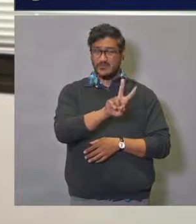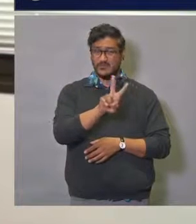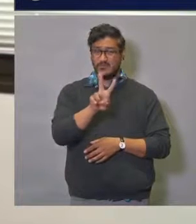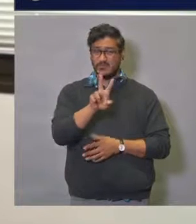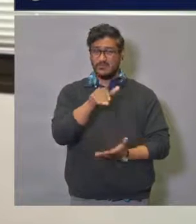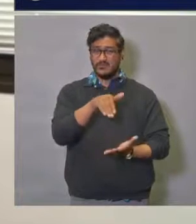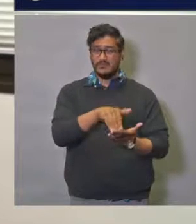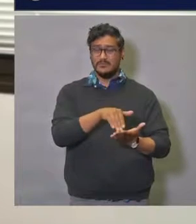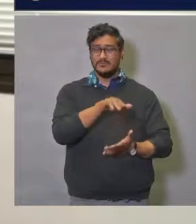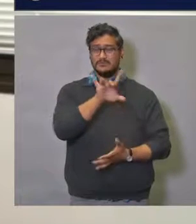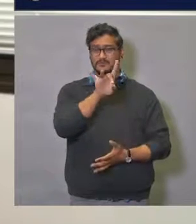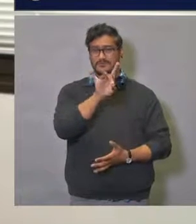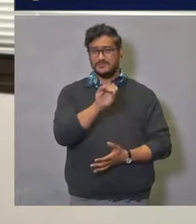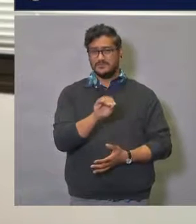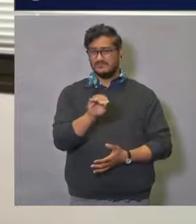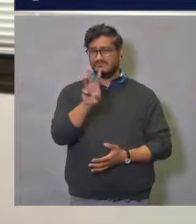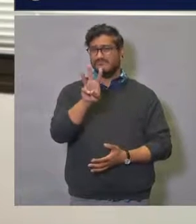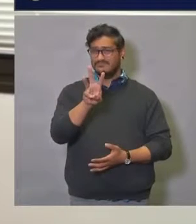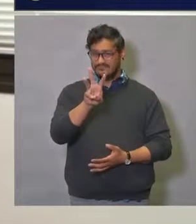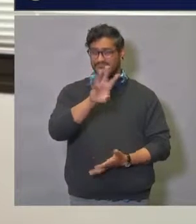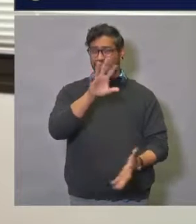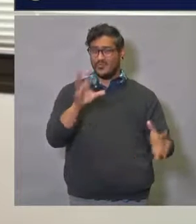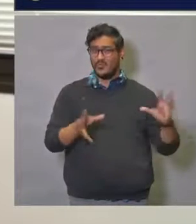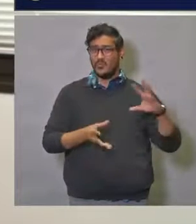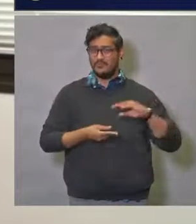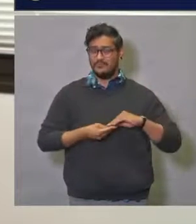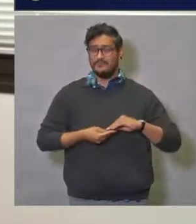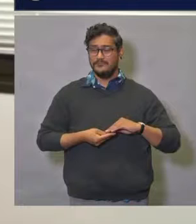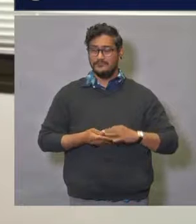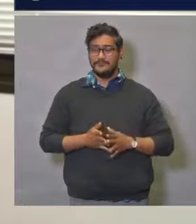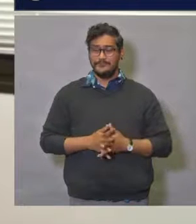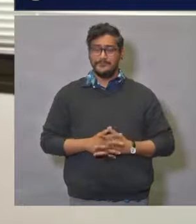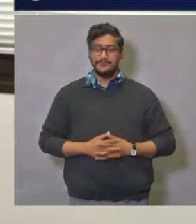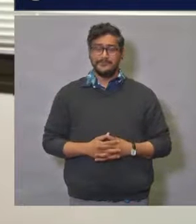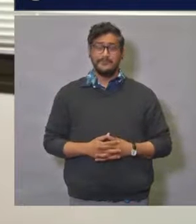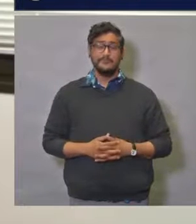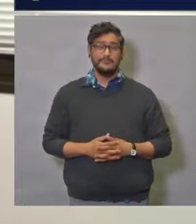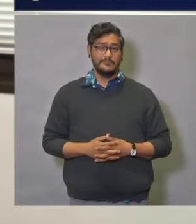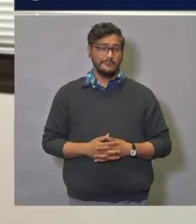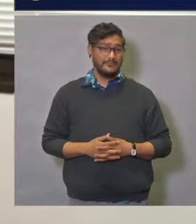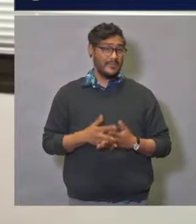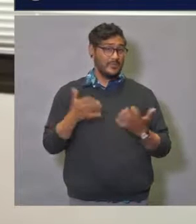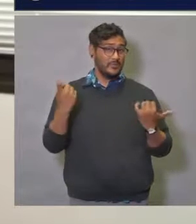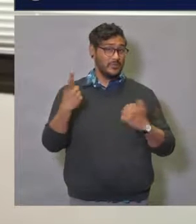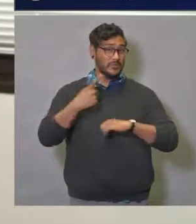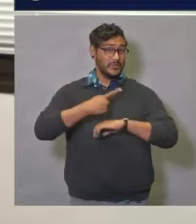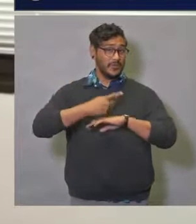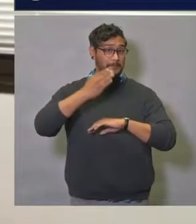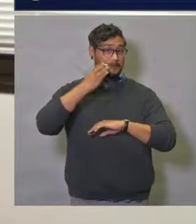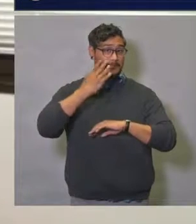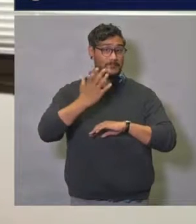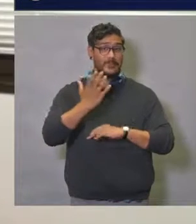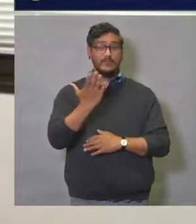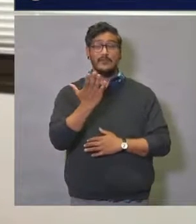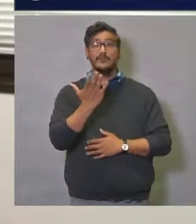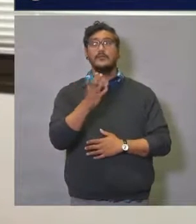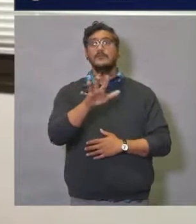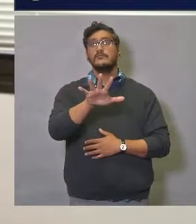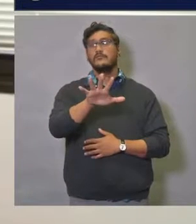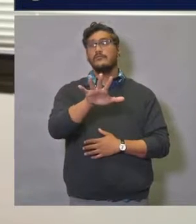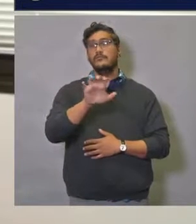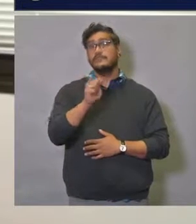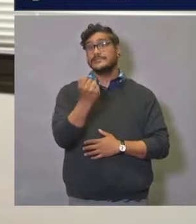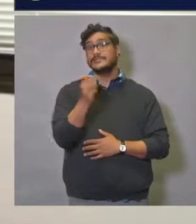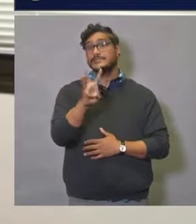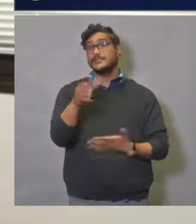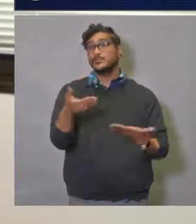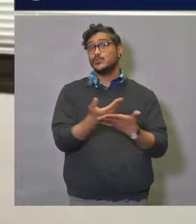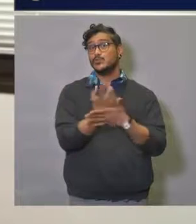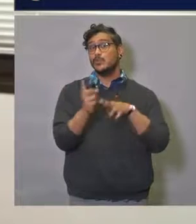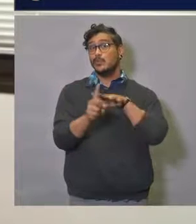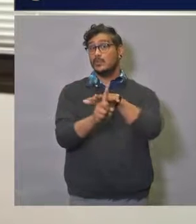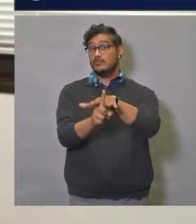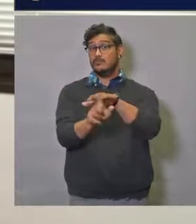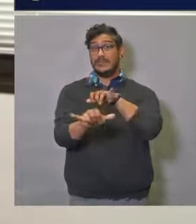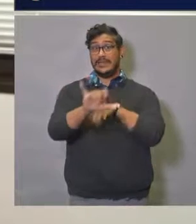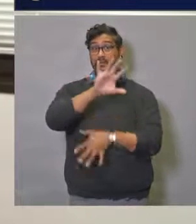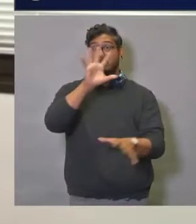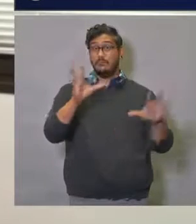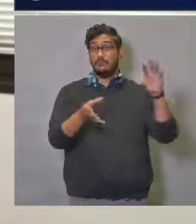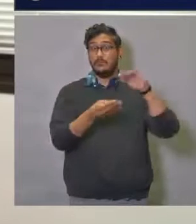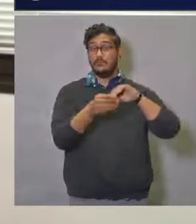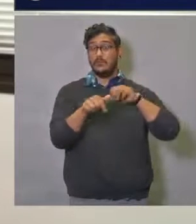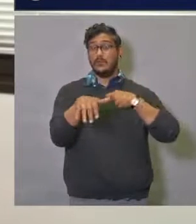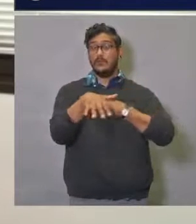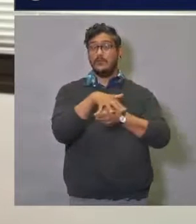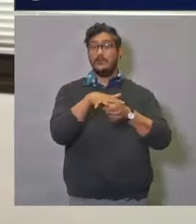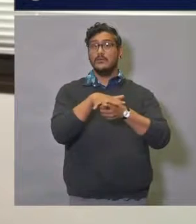MUERTES ADICIONALES HOY, ELEVA